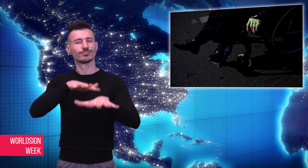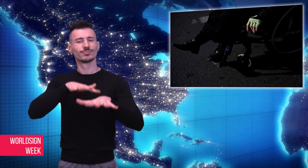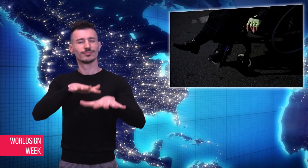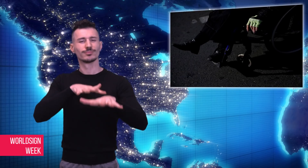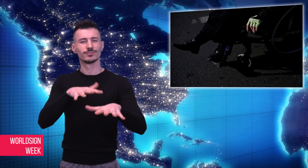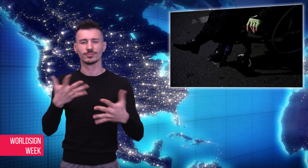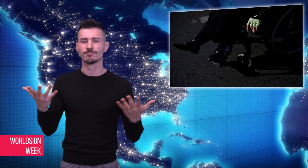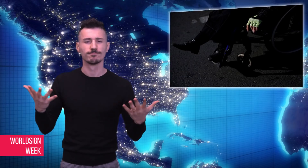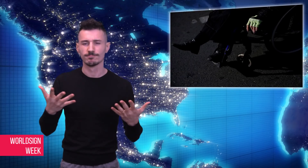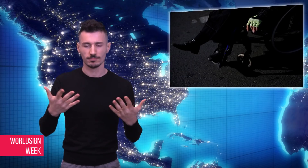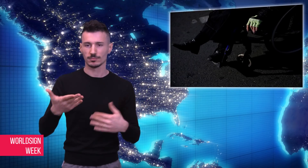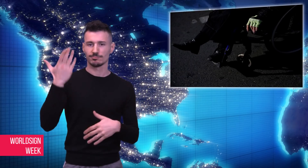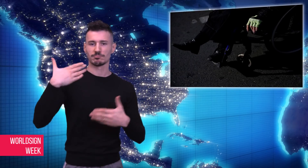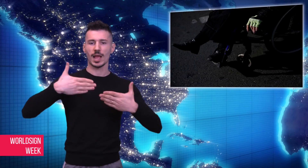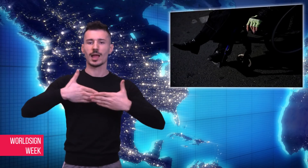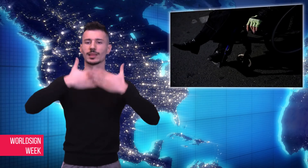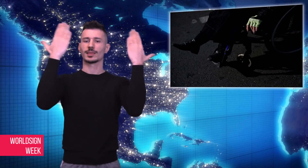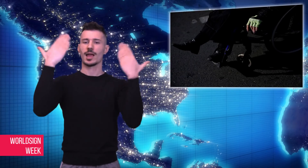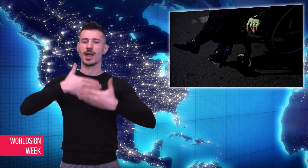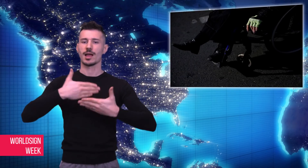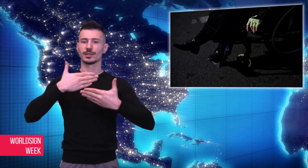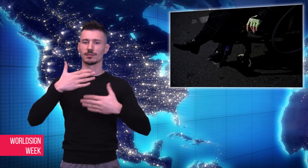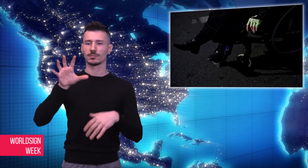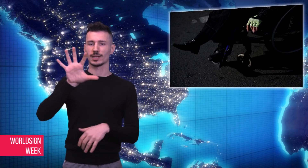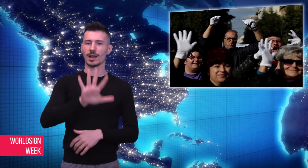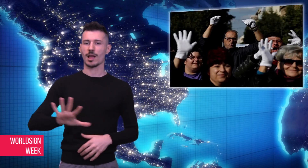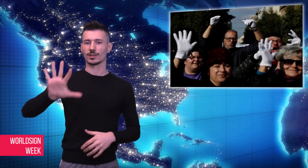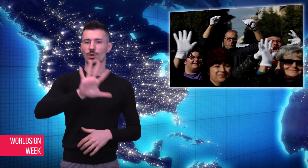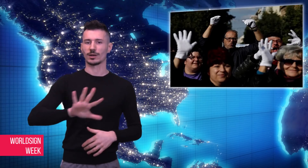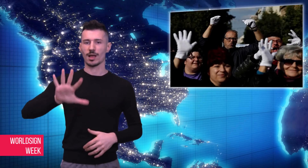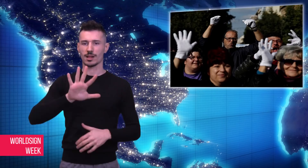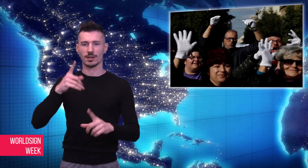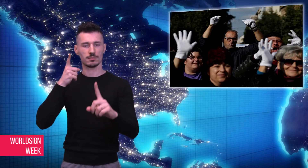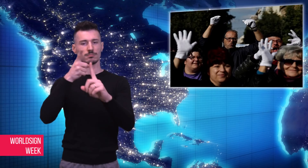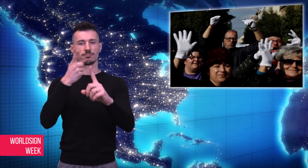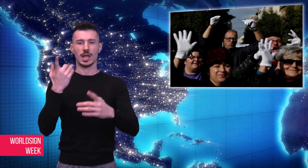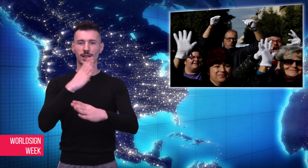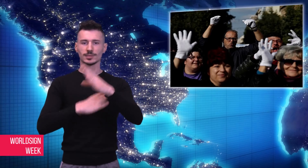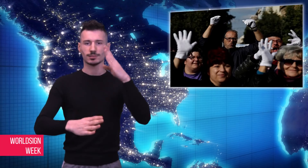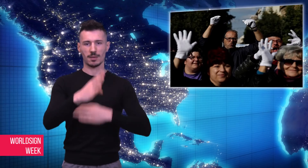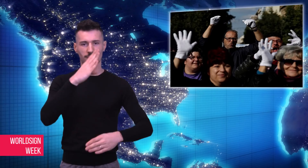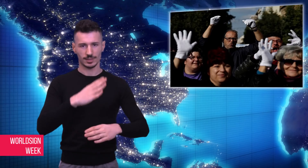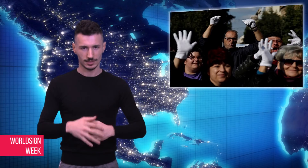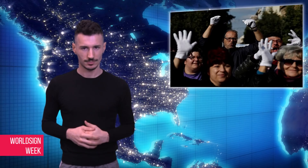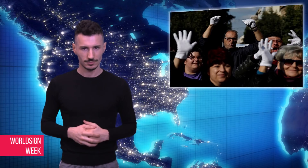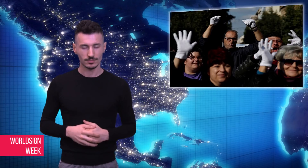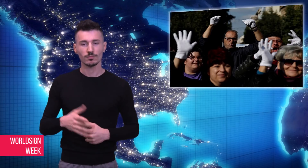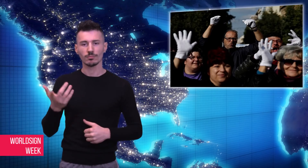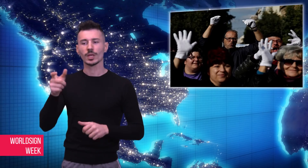and an increasing unemployment rate.